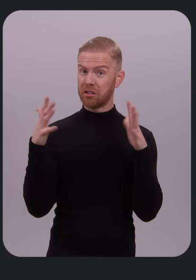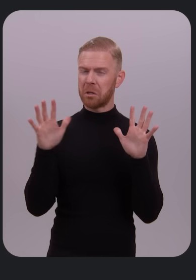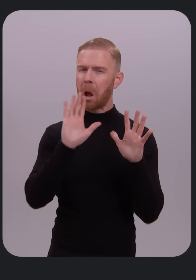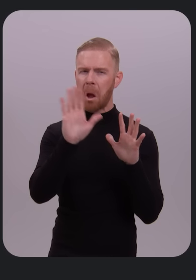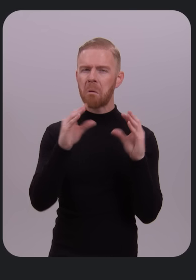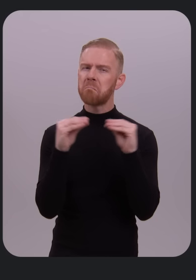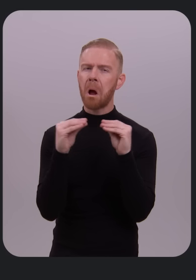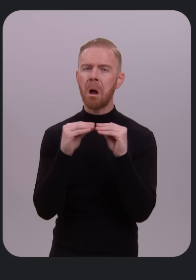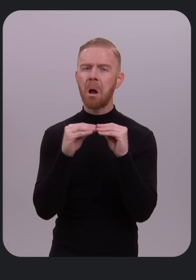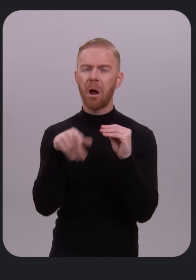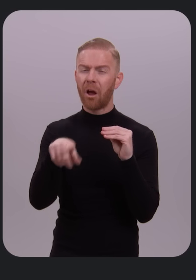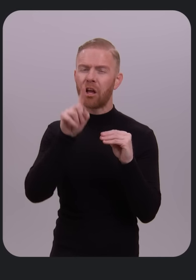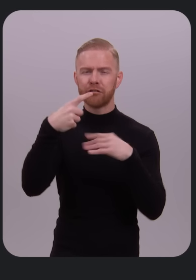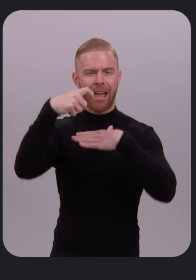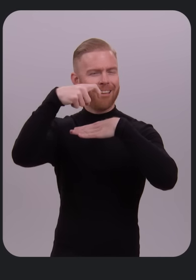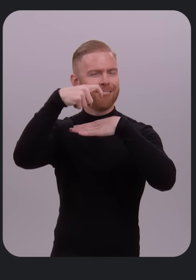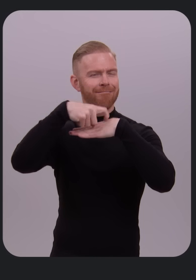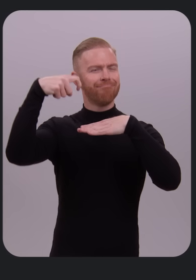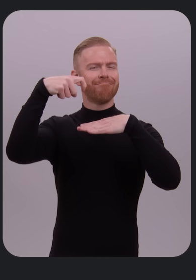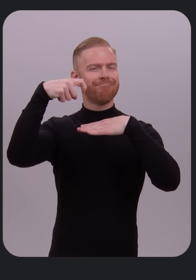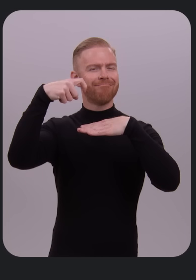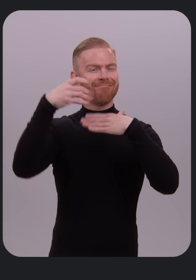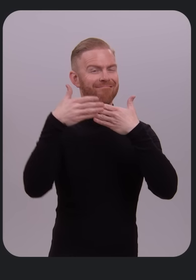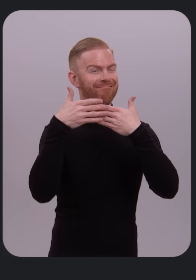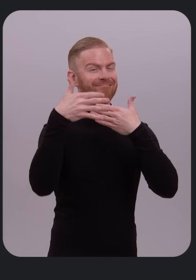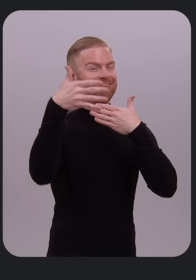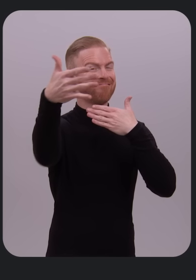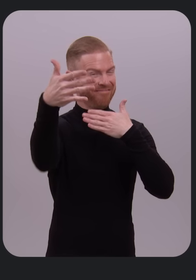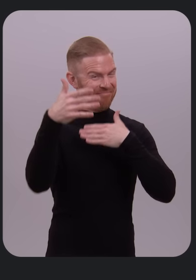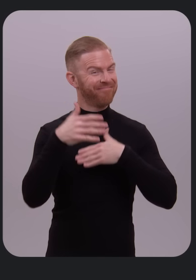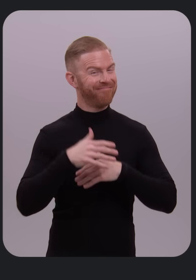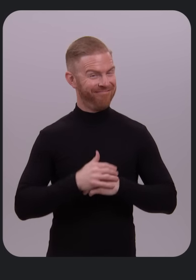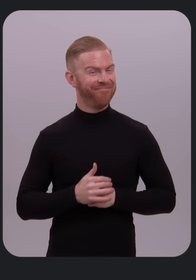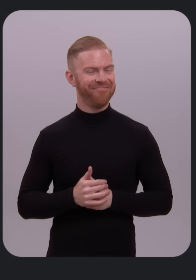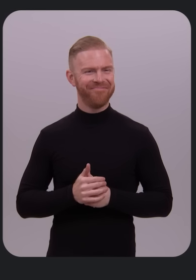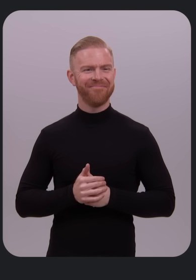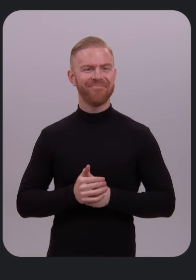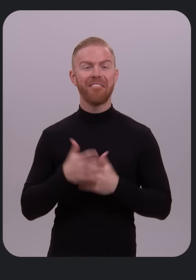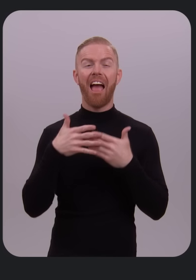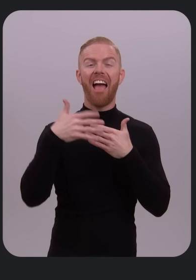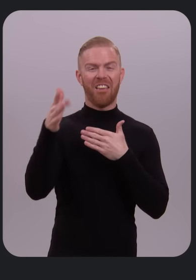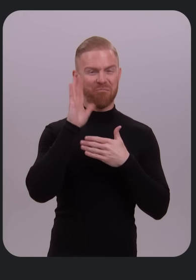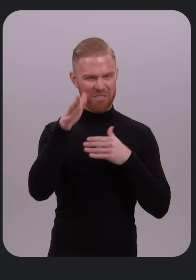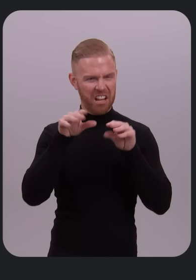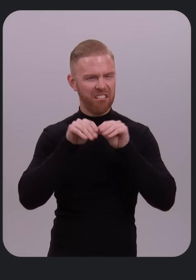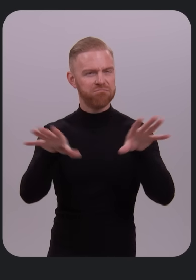It's a glimpse of what's to come. Over time, we'll graduate many of AI Mode's